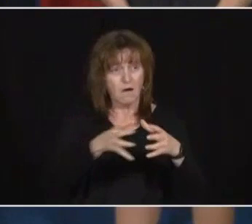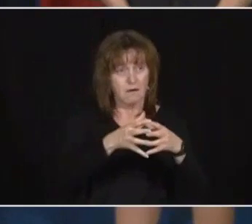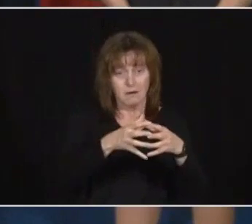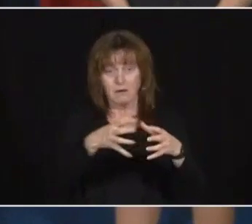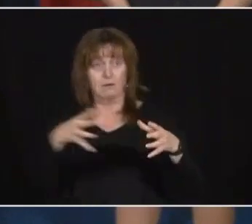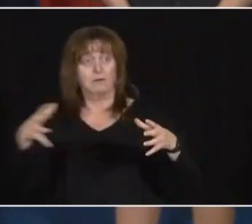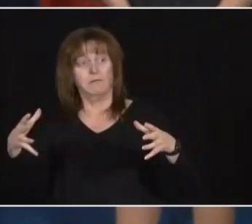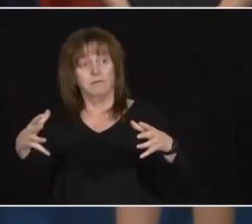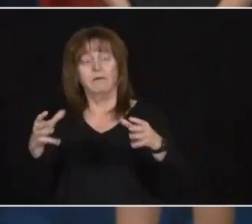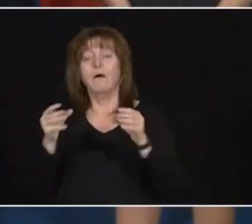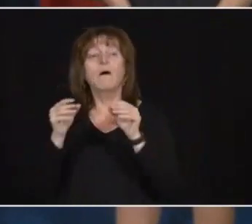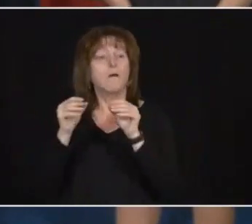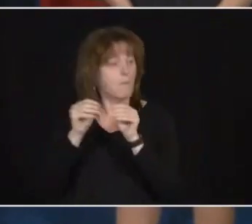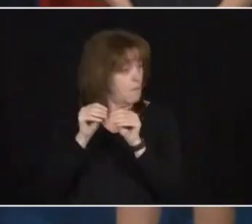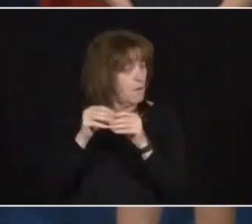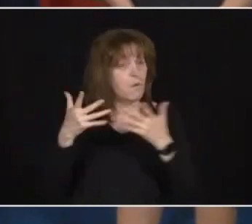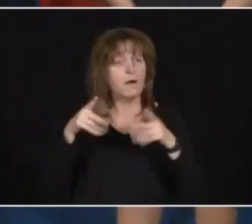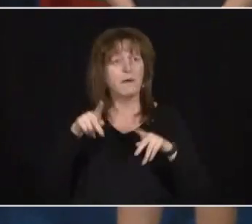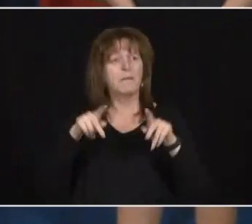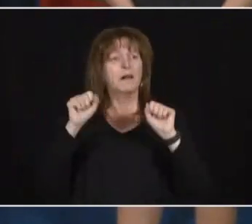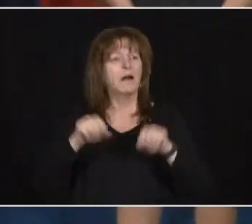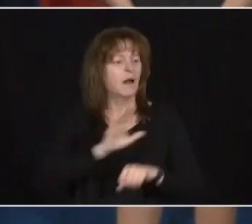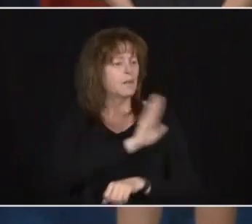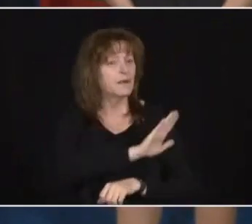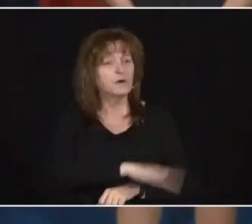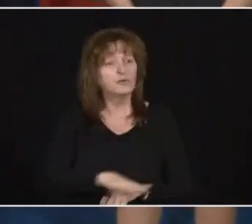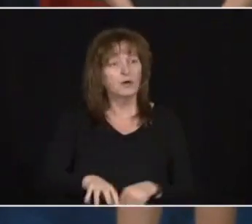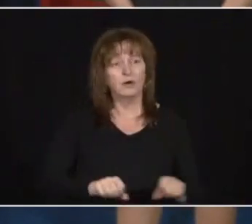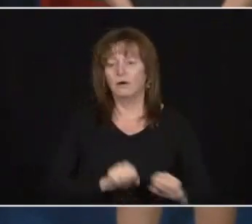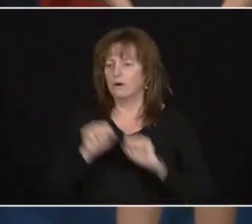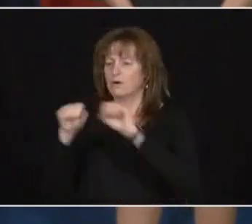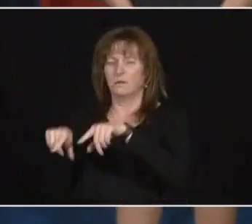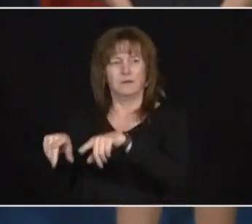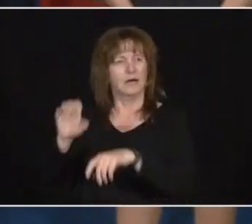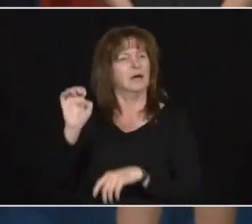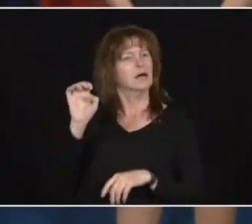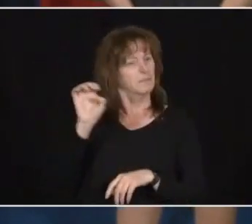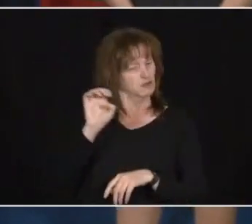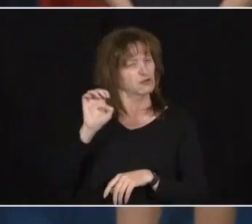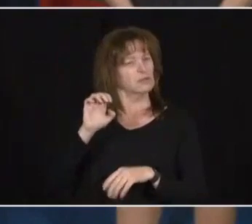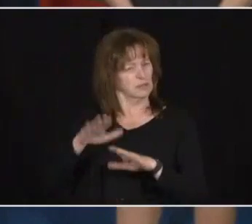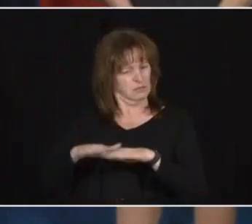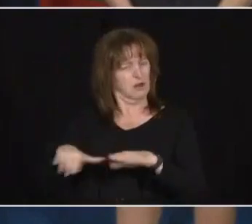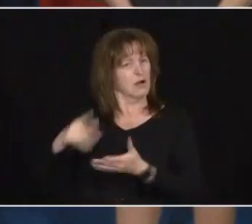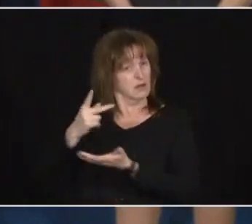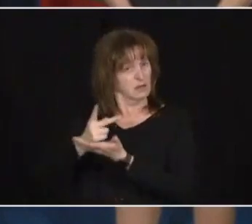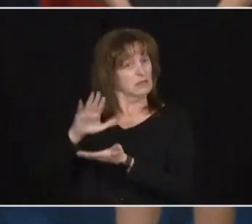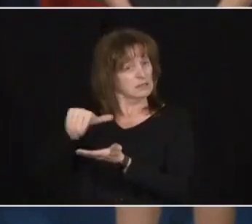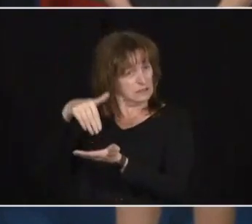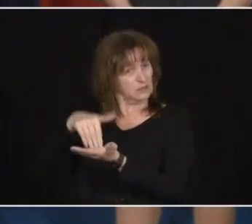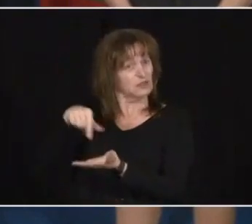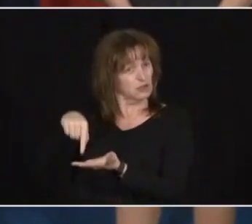to receive emergency child care in this province, and this includes staff in grocery stores and pharmacies, those that work